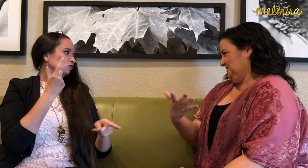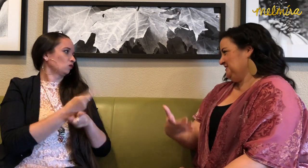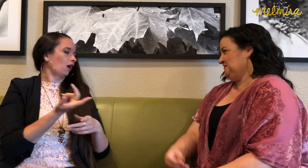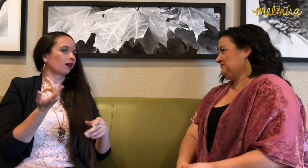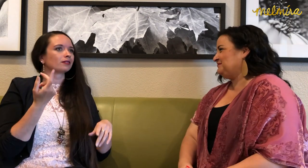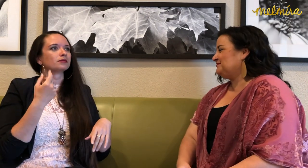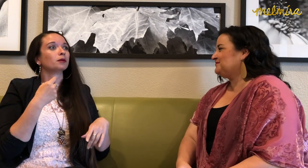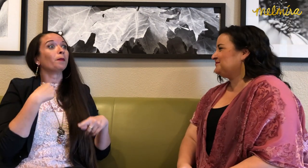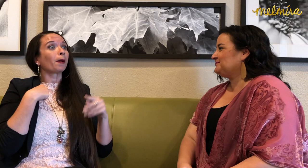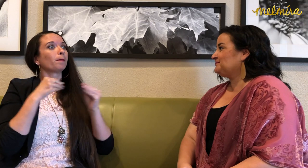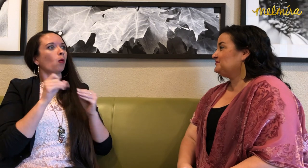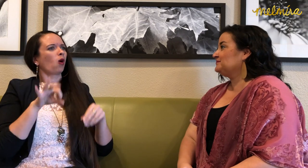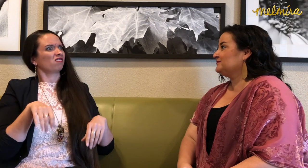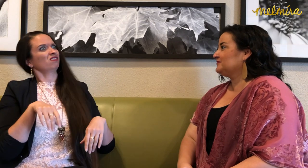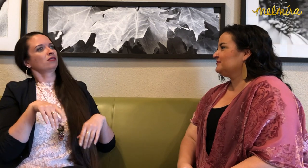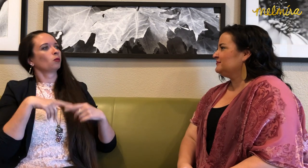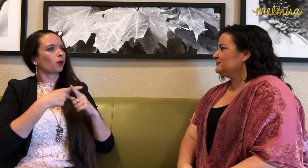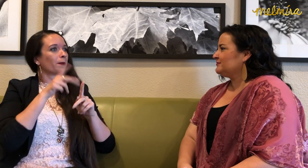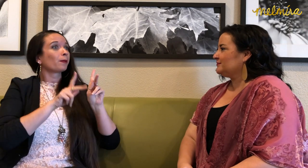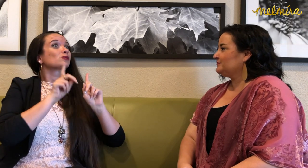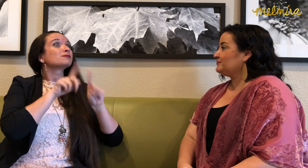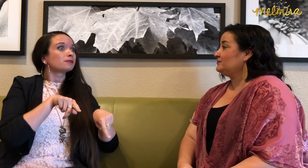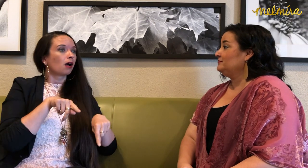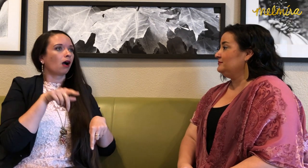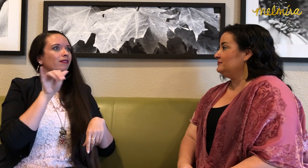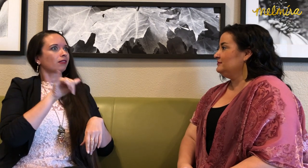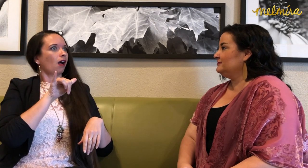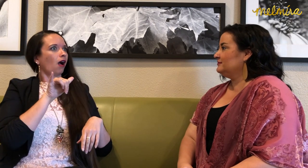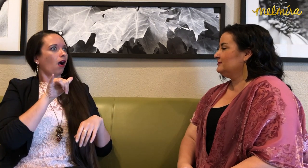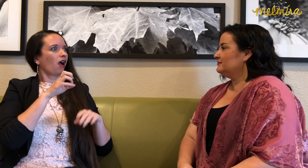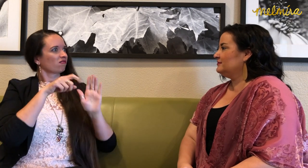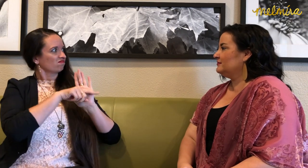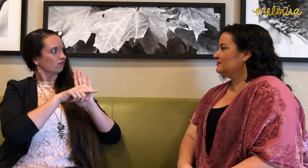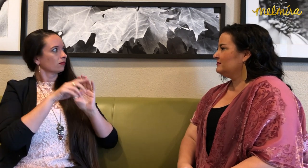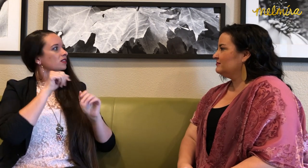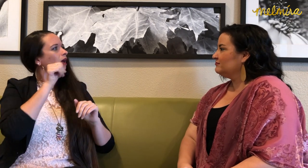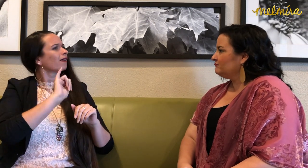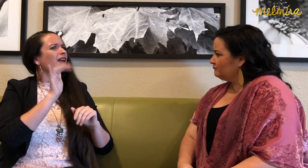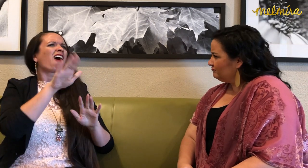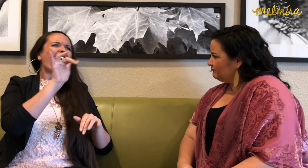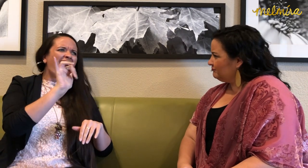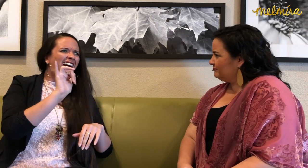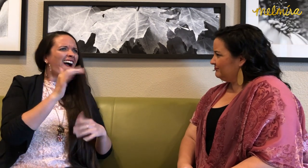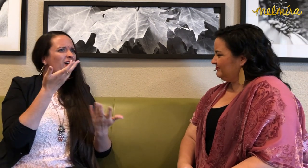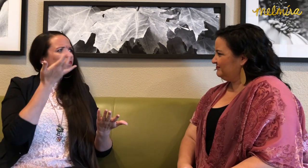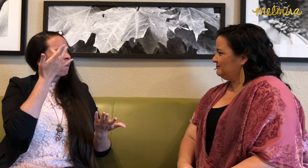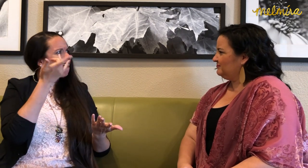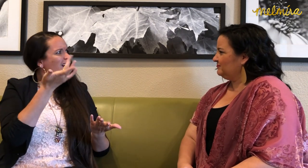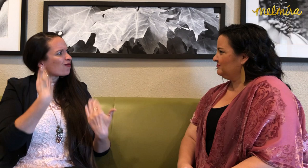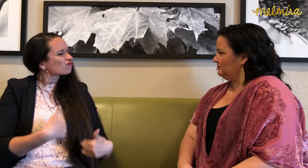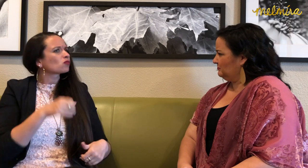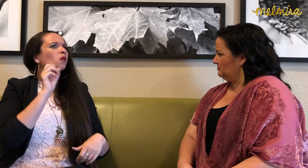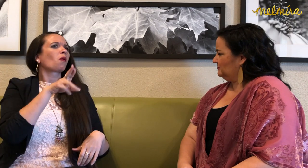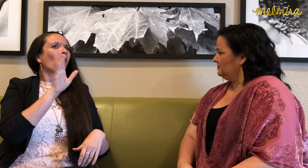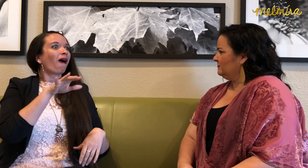But I'm more put off when people's responses are negative instead of just curious like "Oh, why did you decide to grow your hair out?"